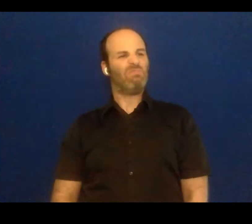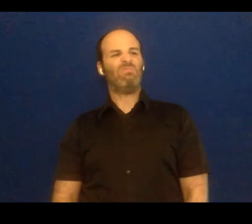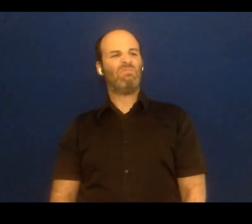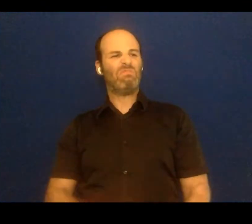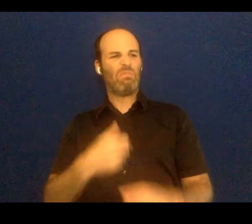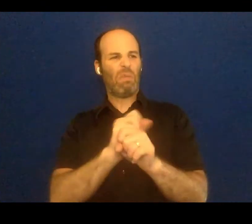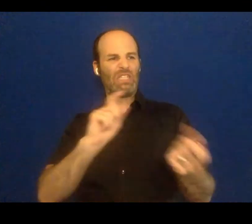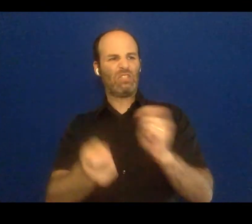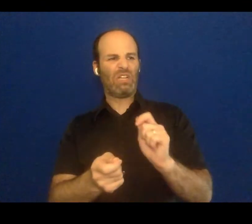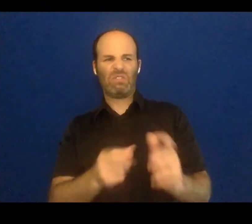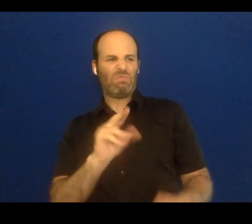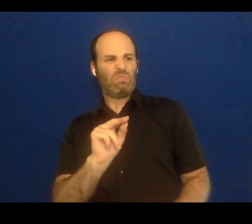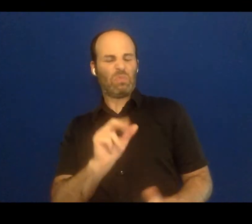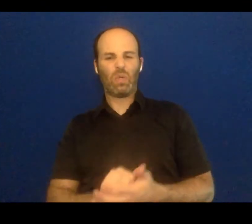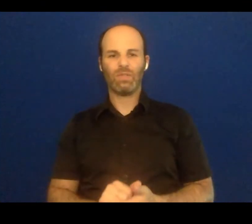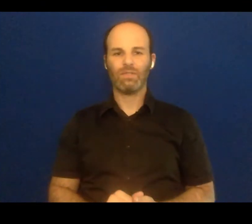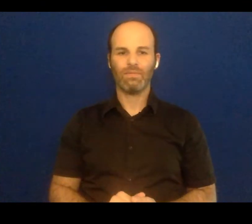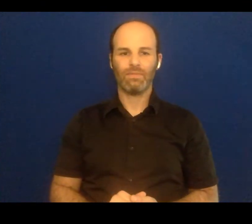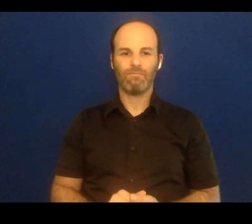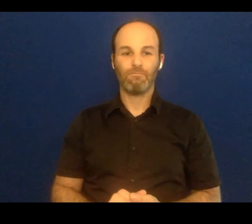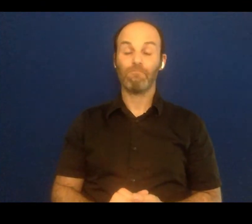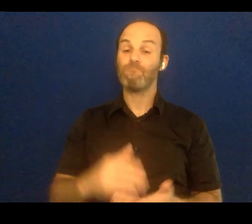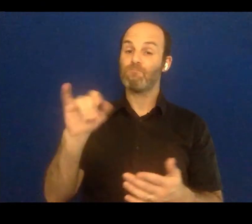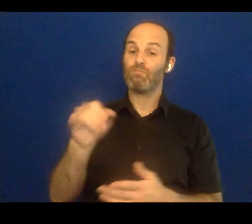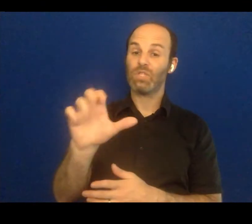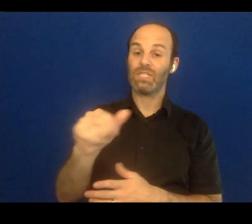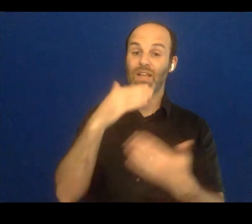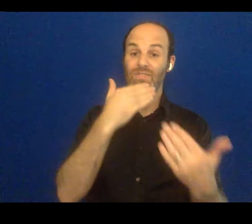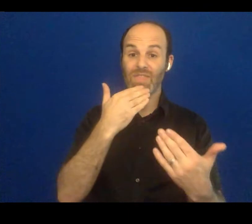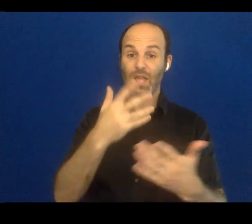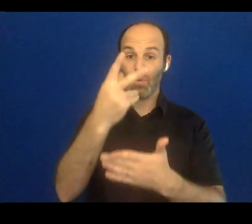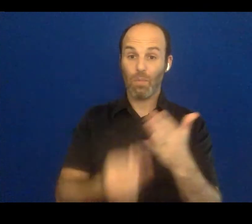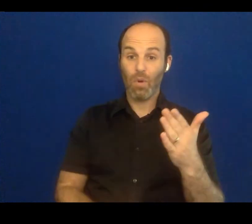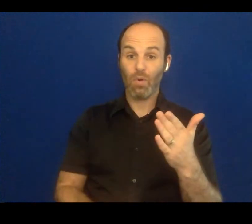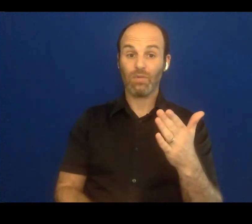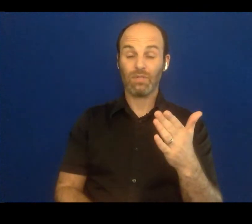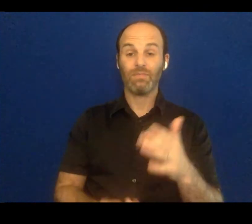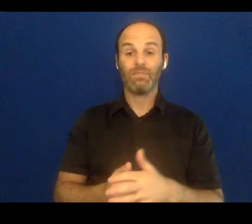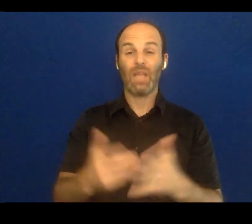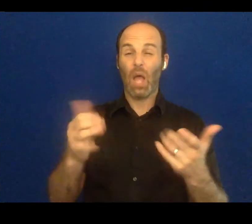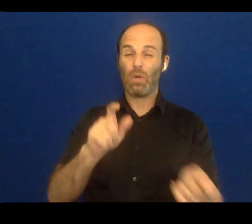MAKING THESE THINGS. THANK YOU BOTH. I WANTED TO SHIFT OUR TOPIC HERE